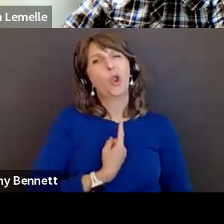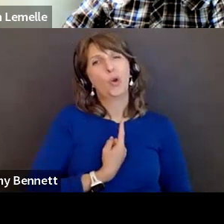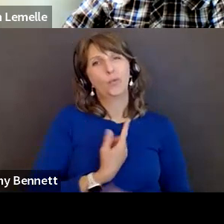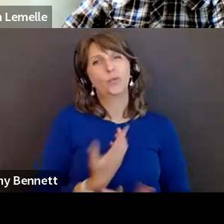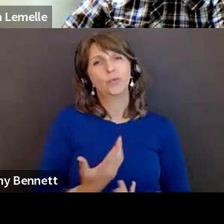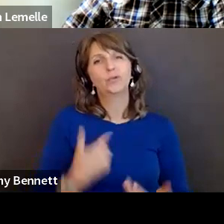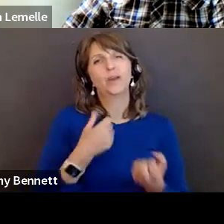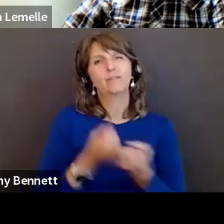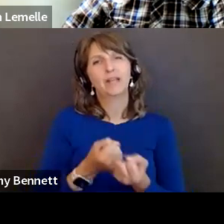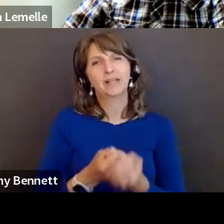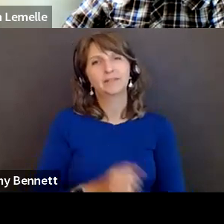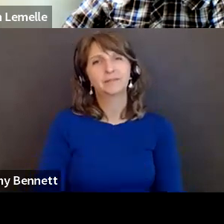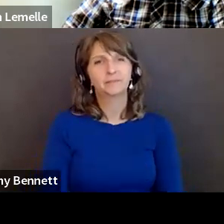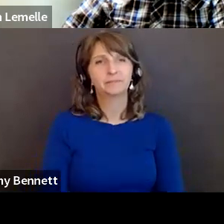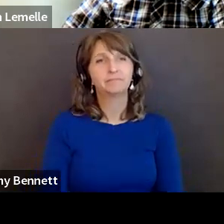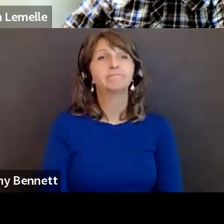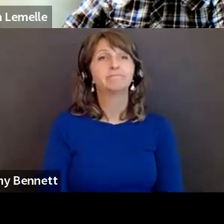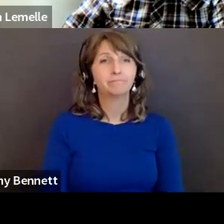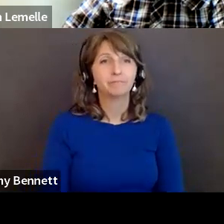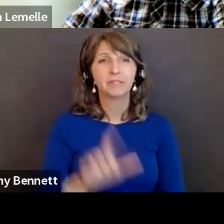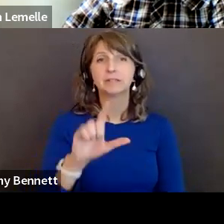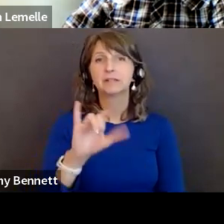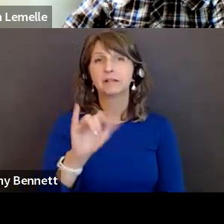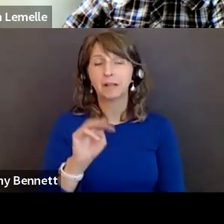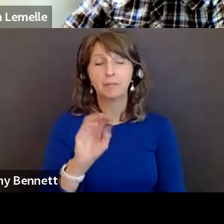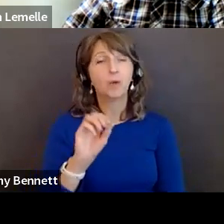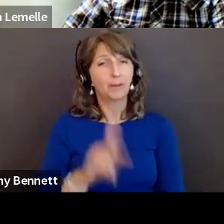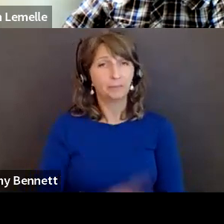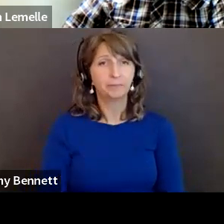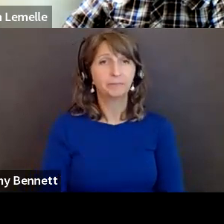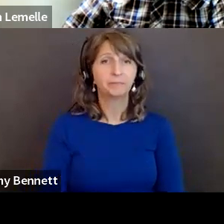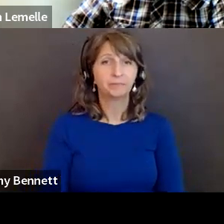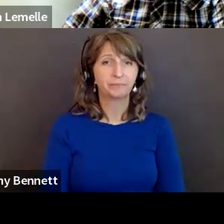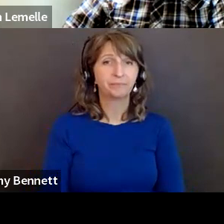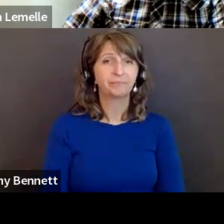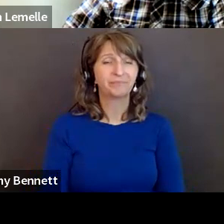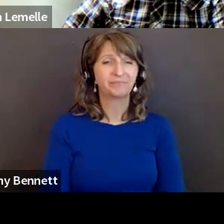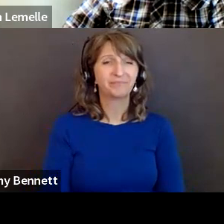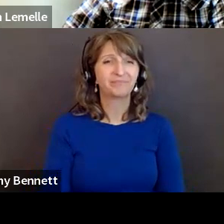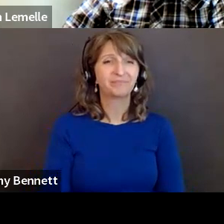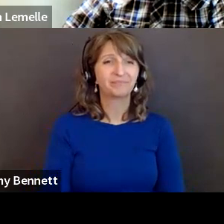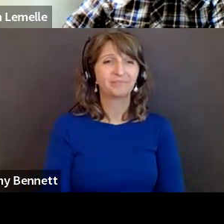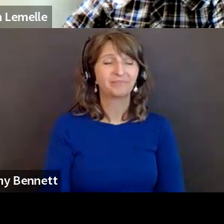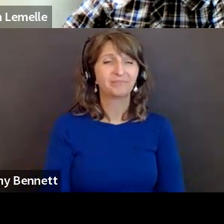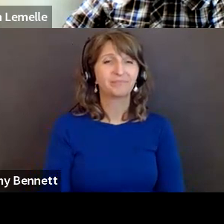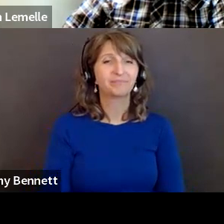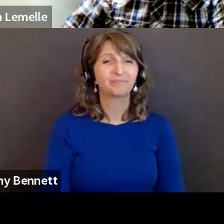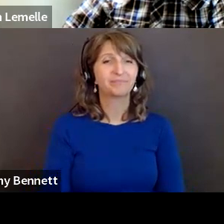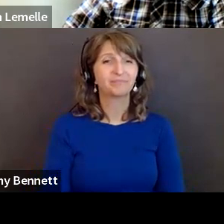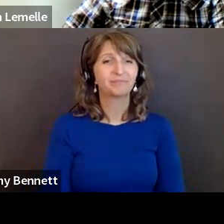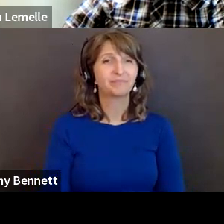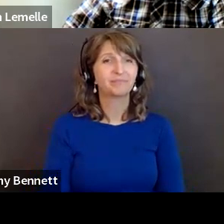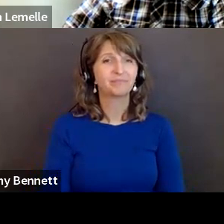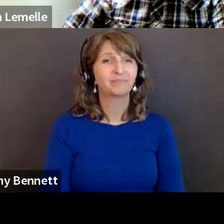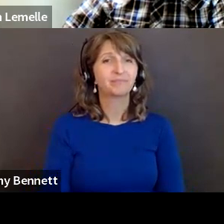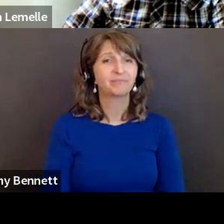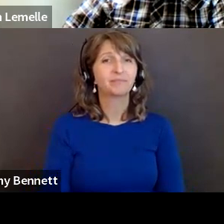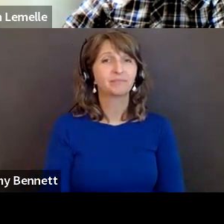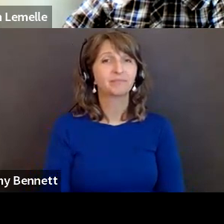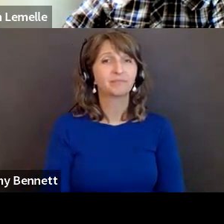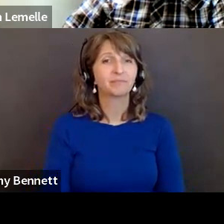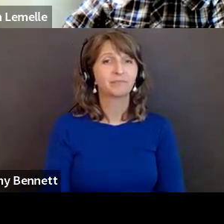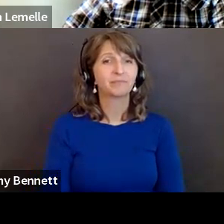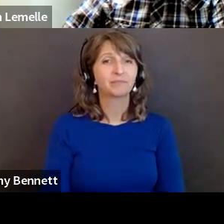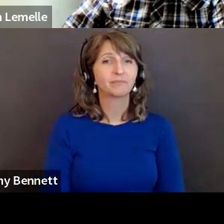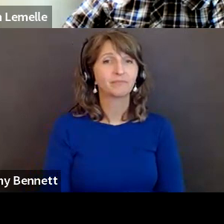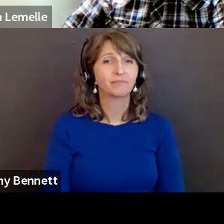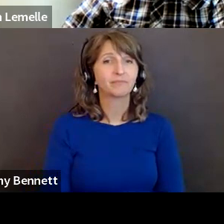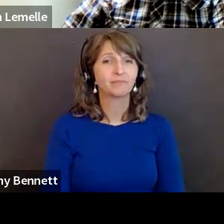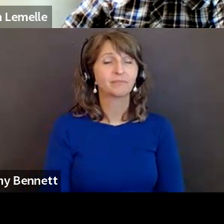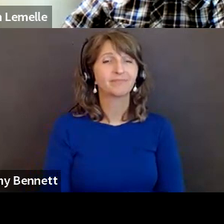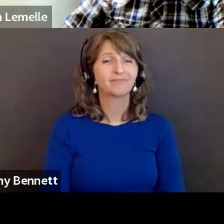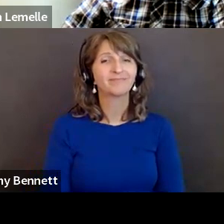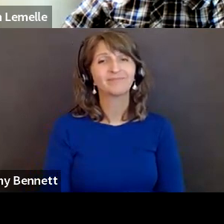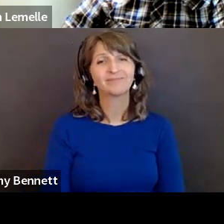Yeah.